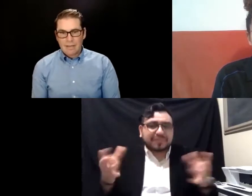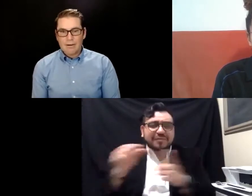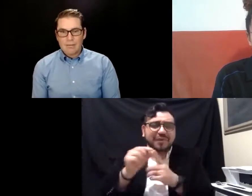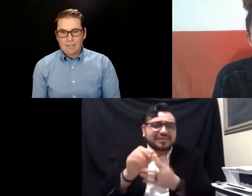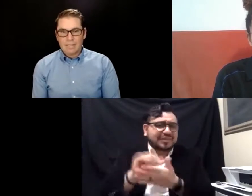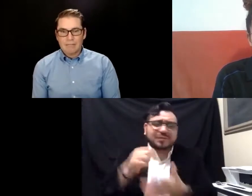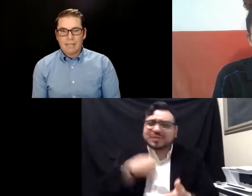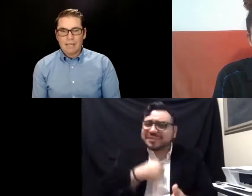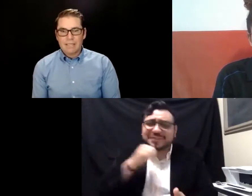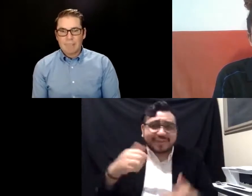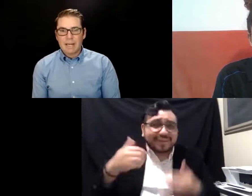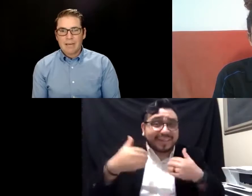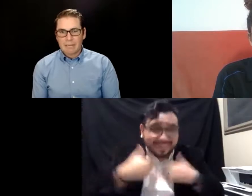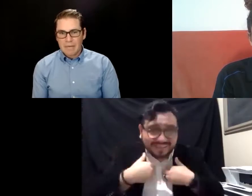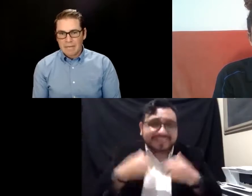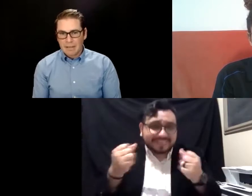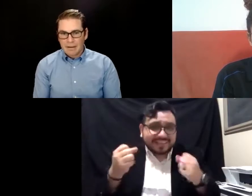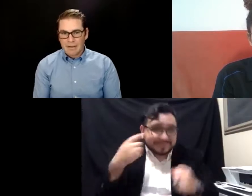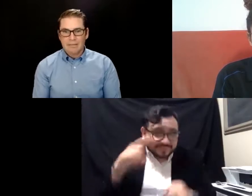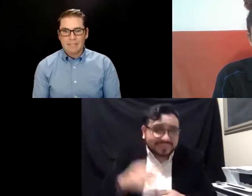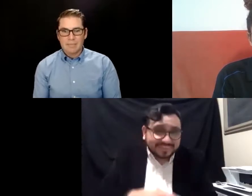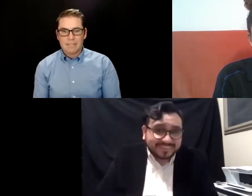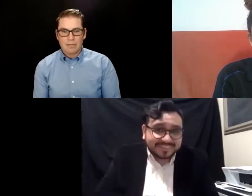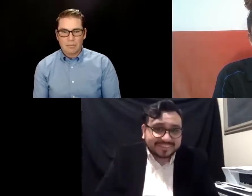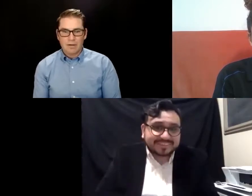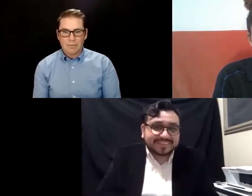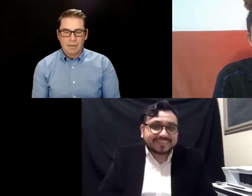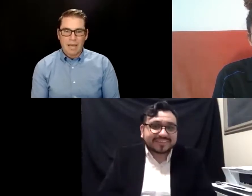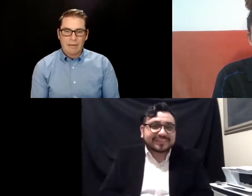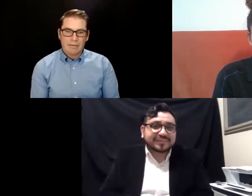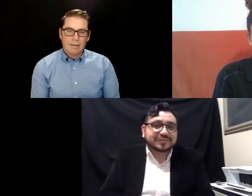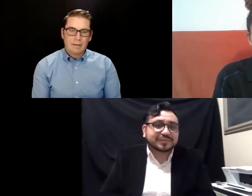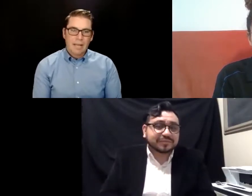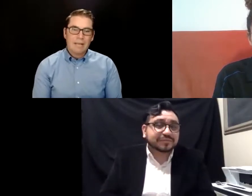And those can really expand the meaning of a specific word that we'll have, and the way